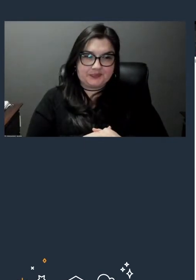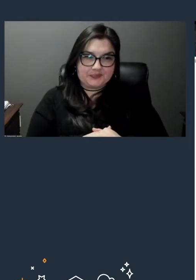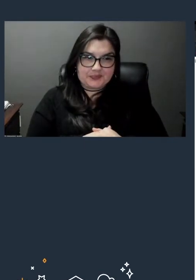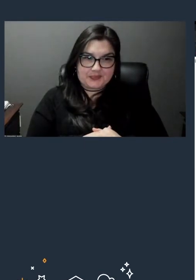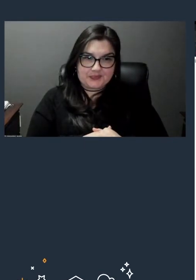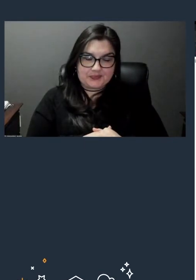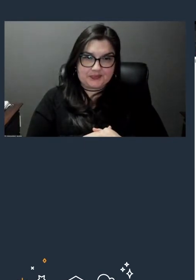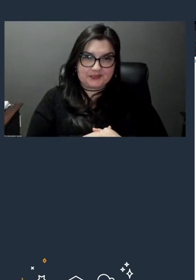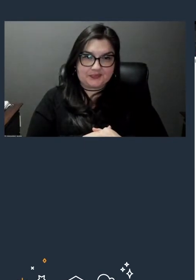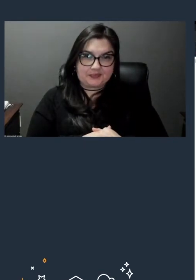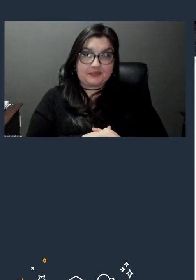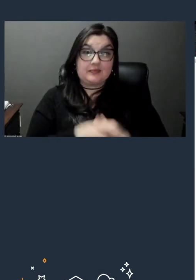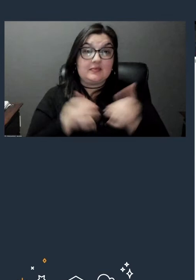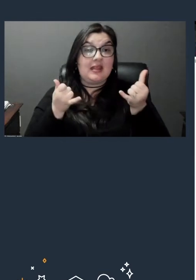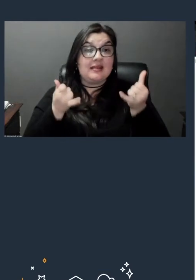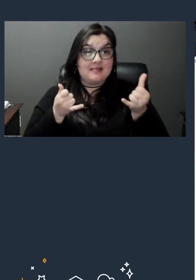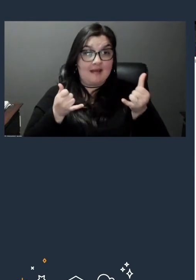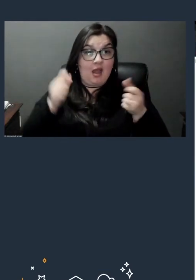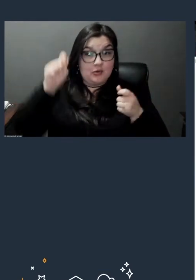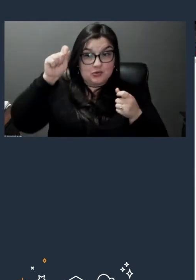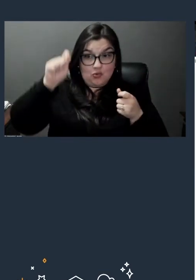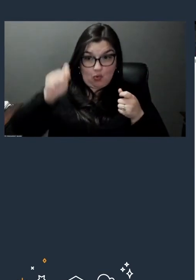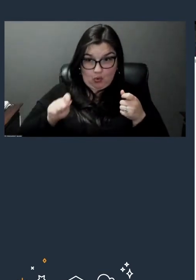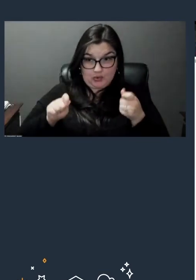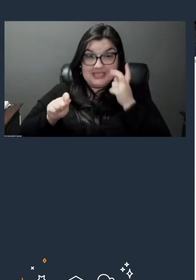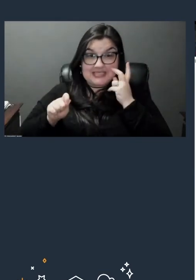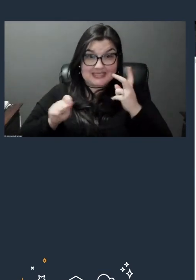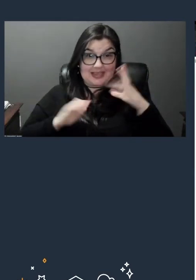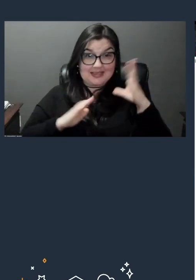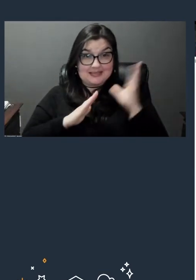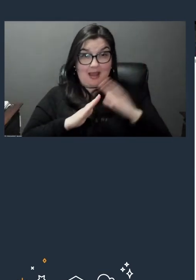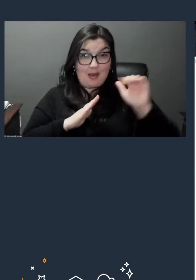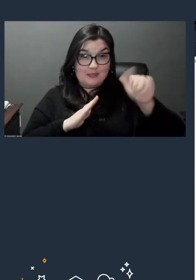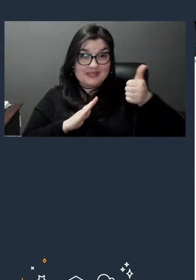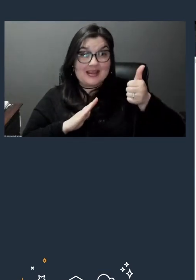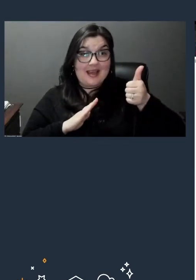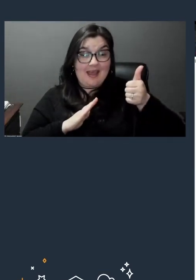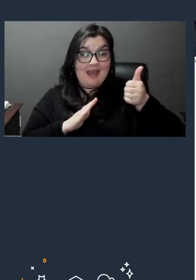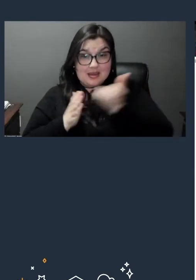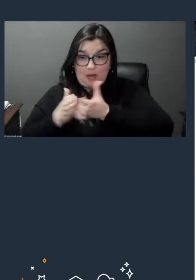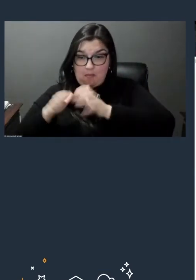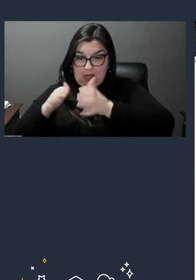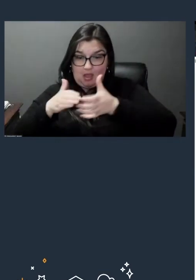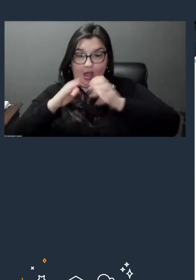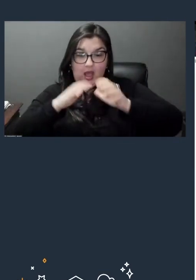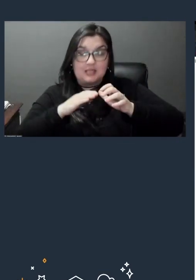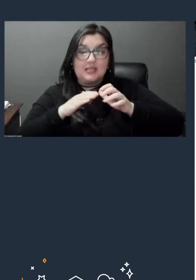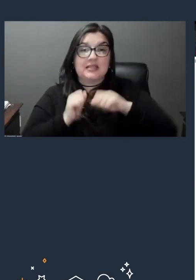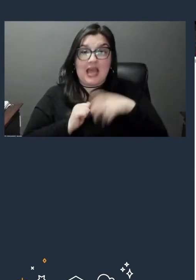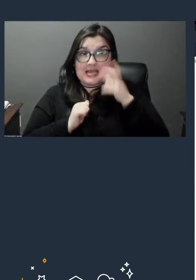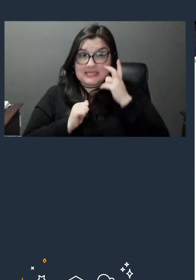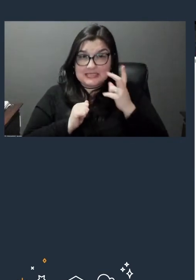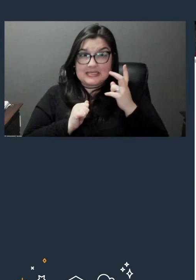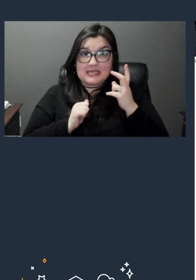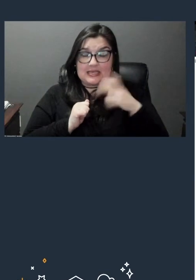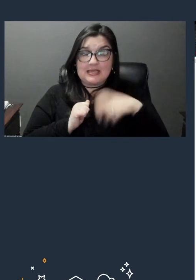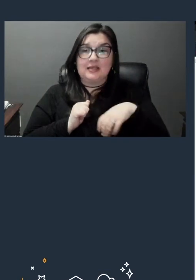Now, as I scroll down, I can see the top 10 buckets sorted by storage. Along with month over month growth and trends.